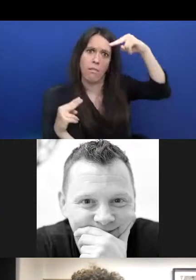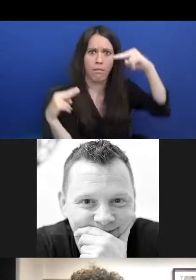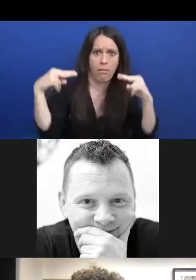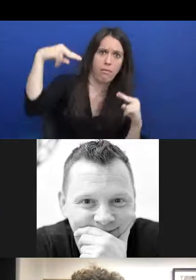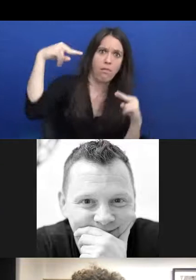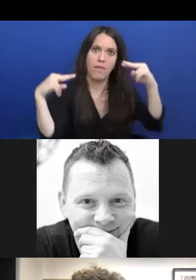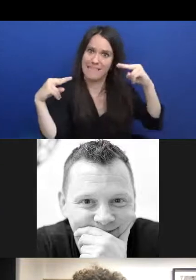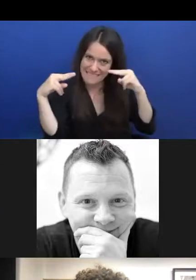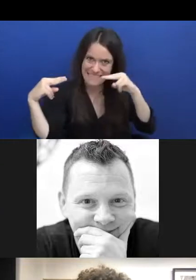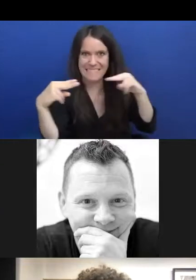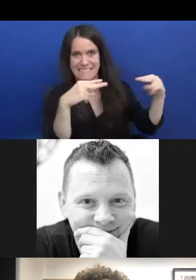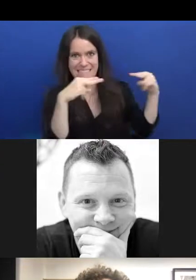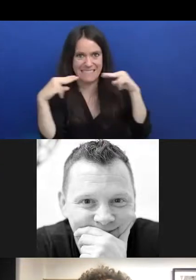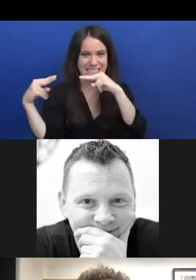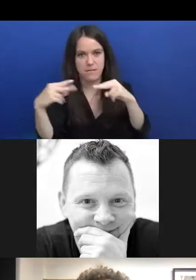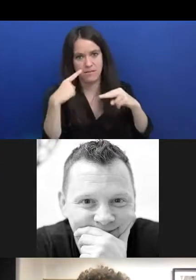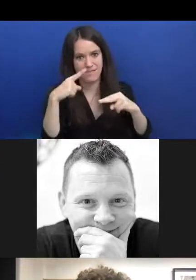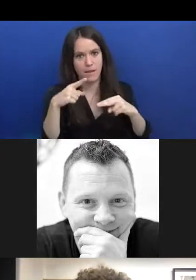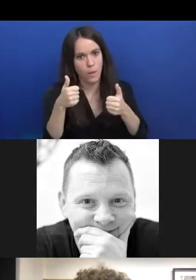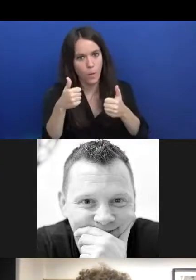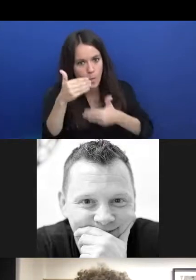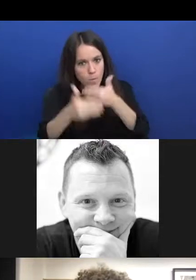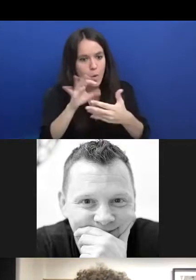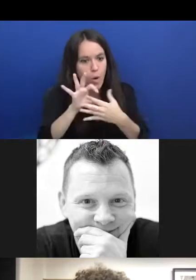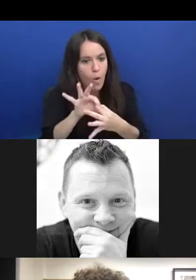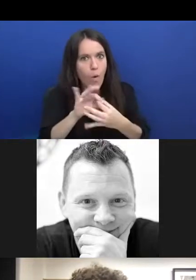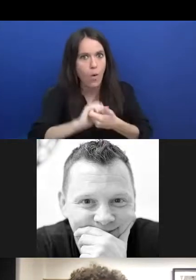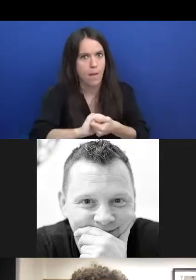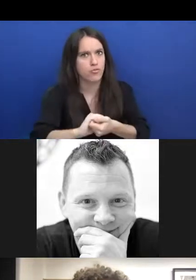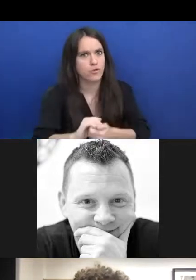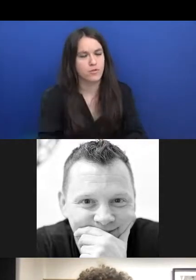collaborations that push how collaborative research can be and how much it can benefit